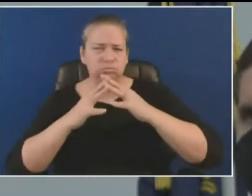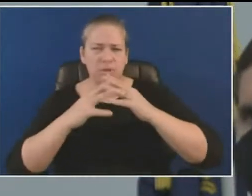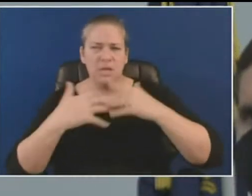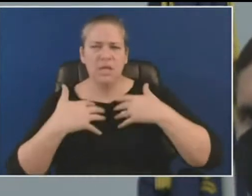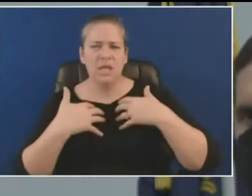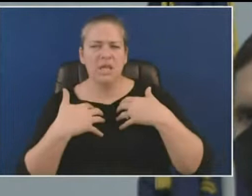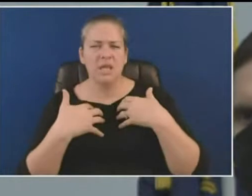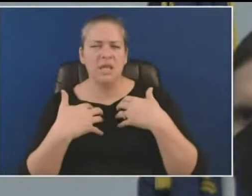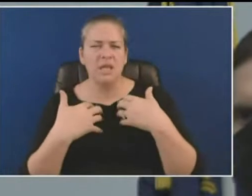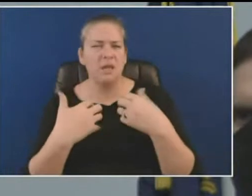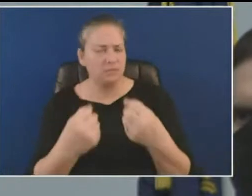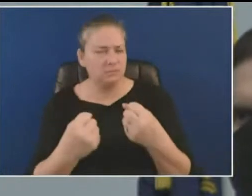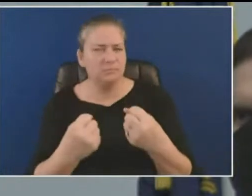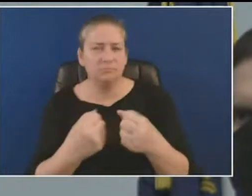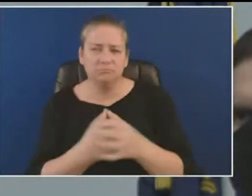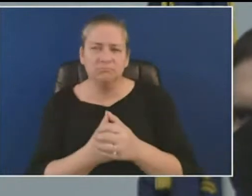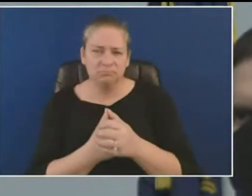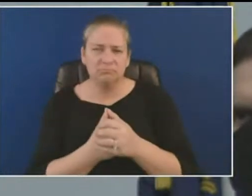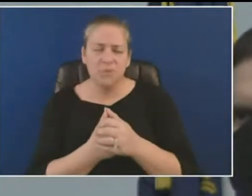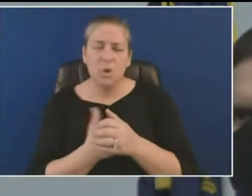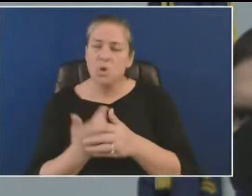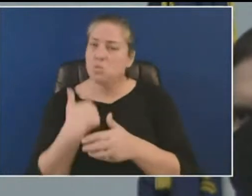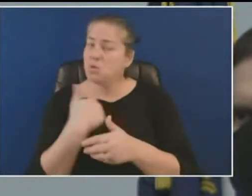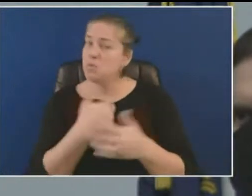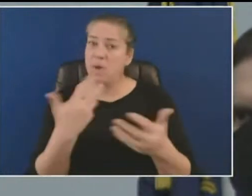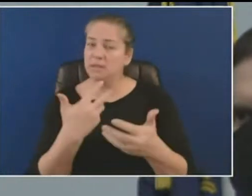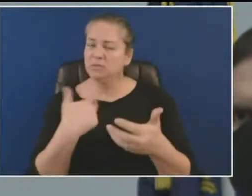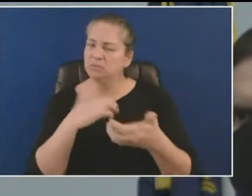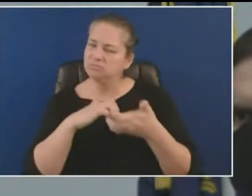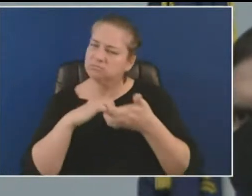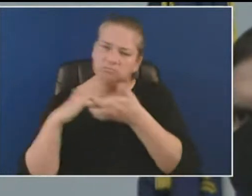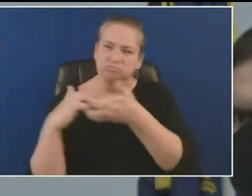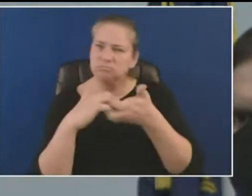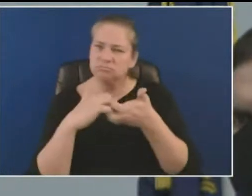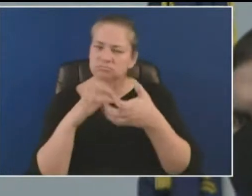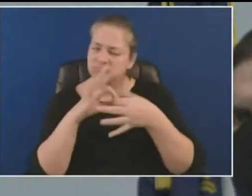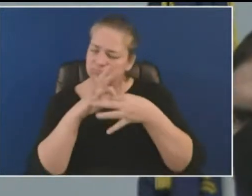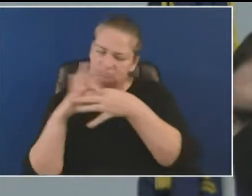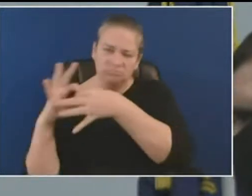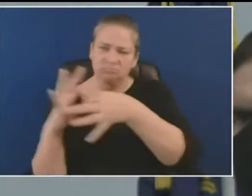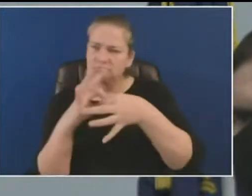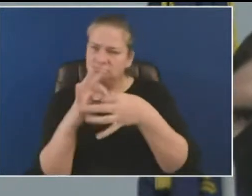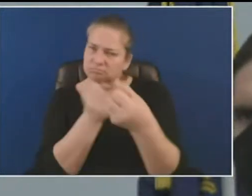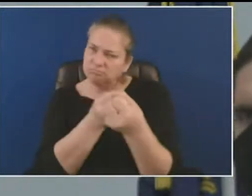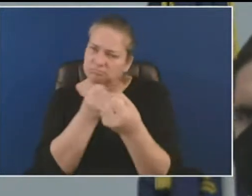We stand united. I'm proud to stand with all of you today to help Bowling Green,